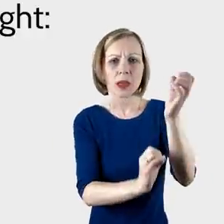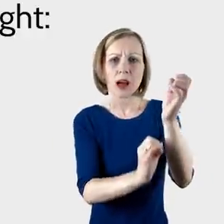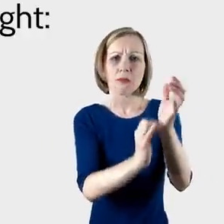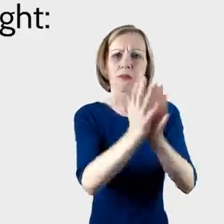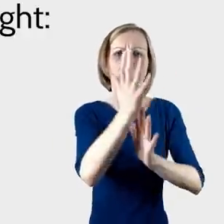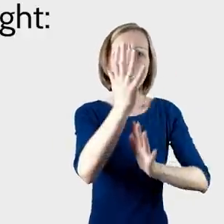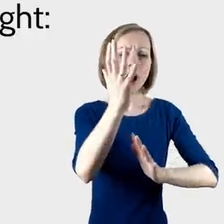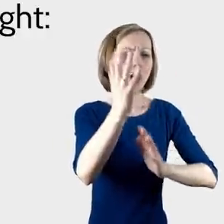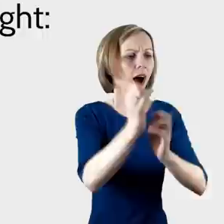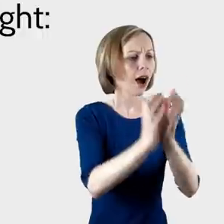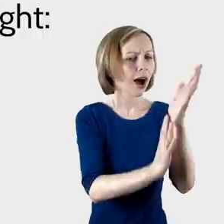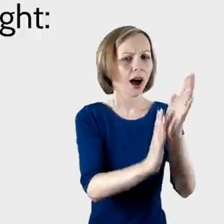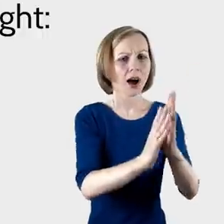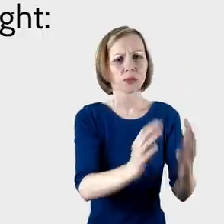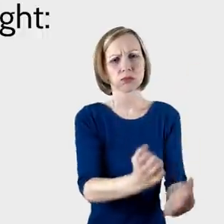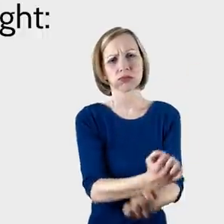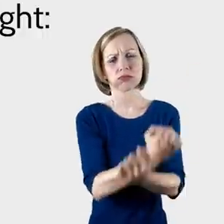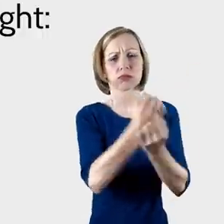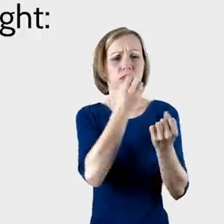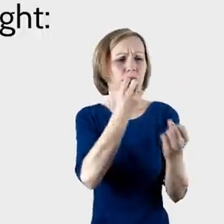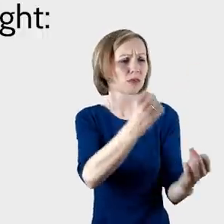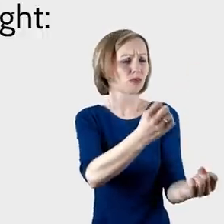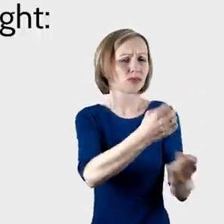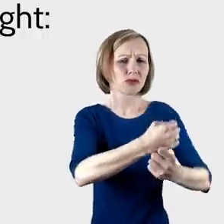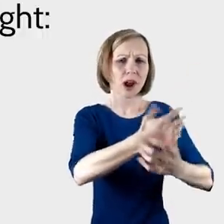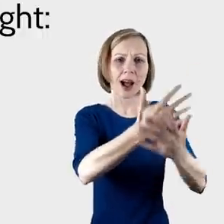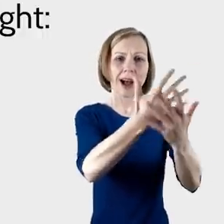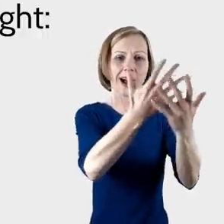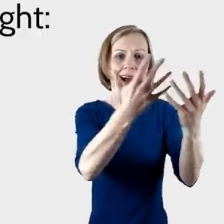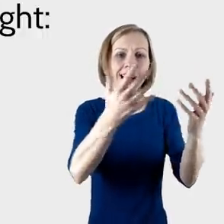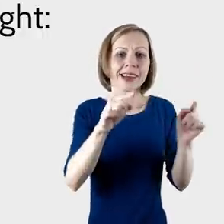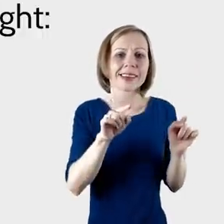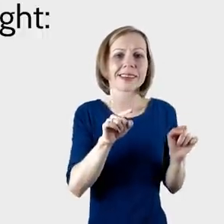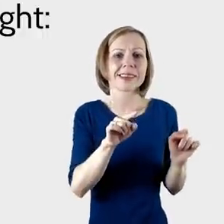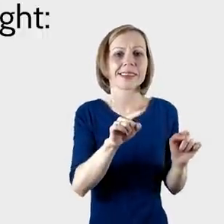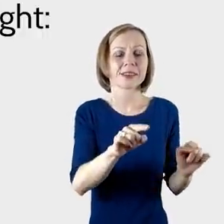Thou fire so masterful and bright